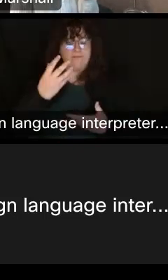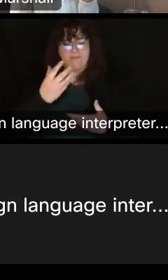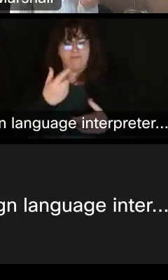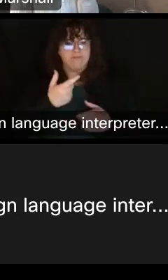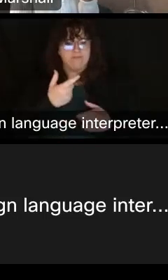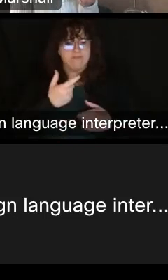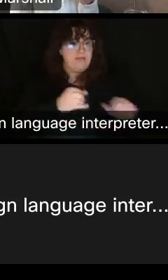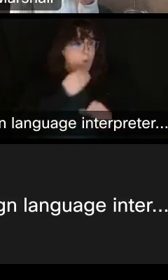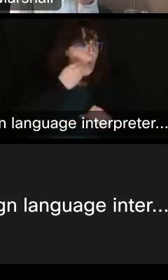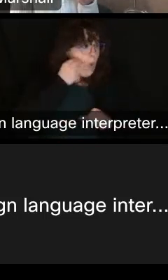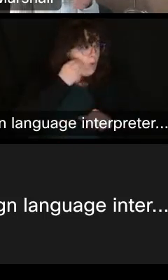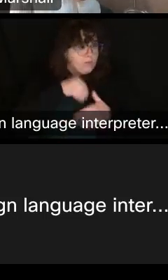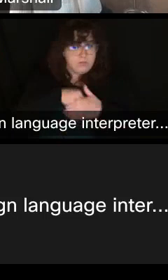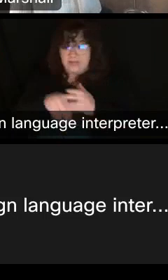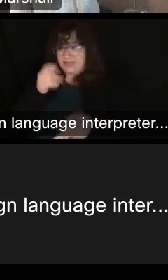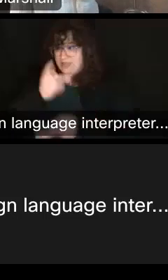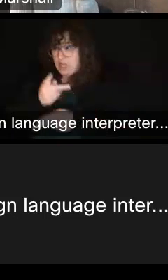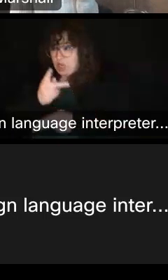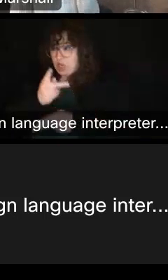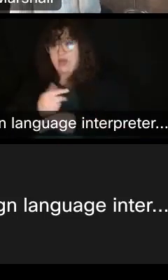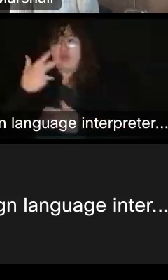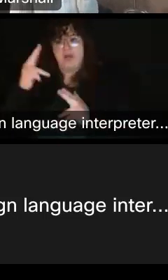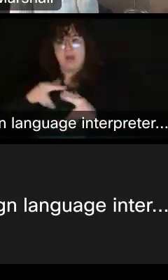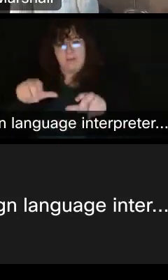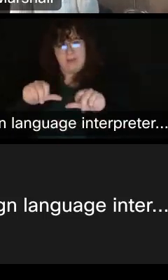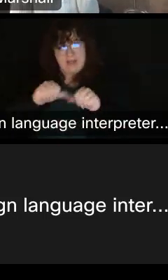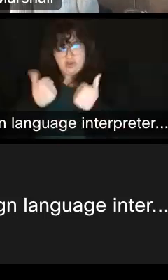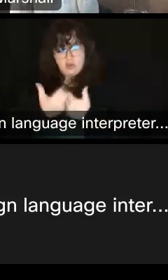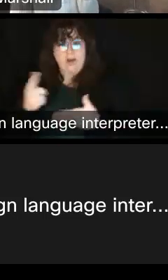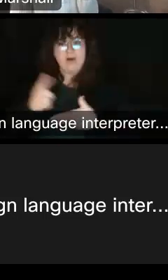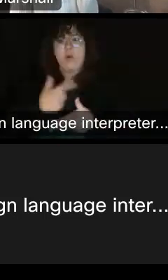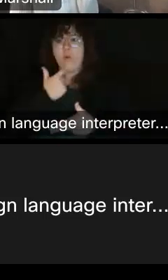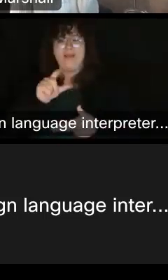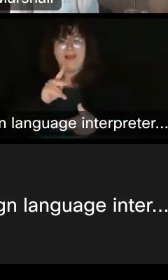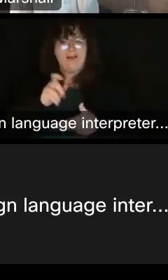the three lead agencies on that would be Red Lake, White Earth, Leech Lake and soon to be